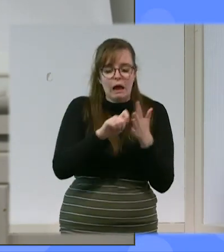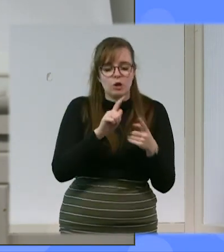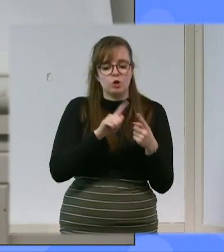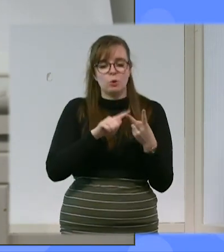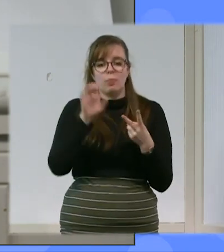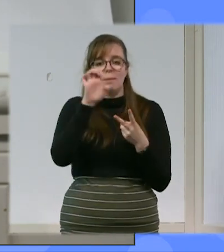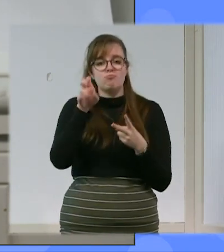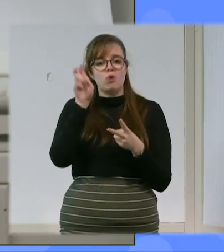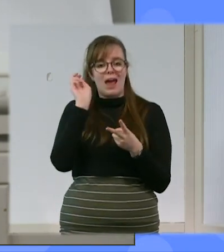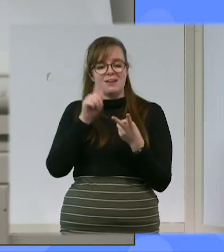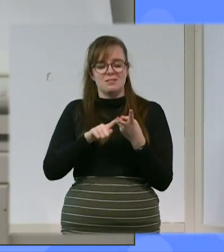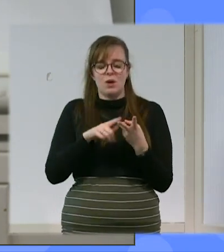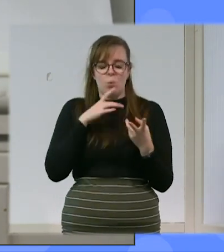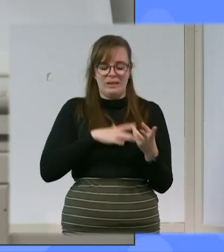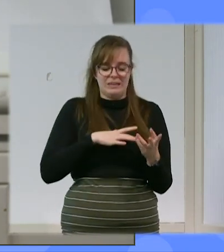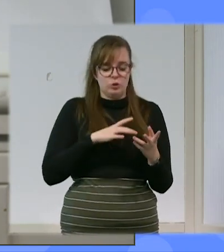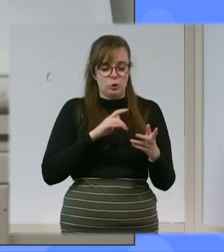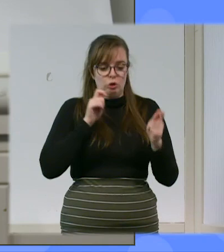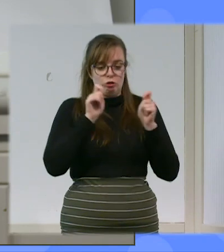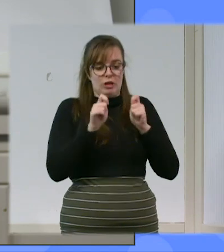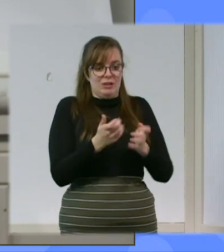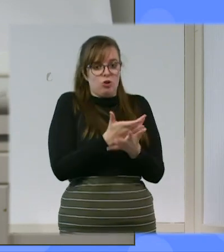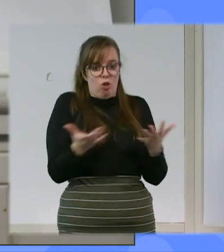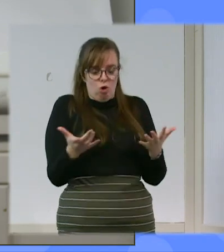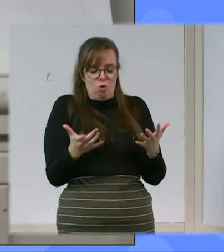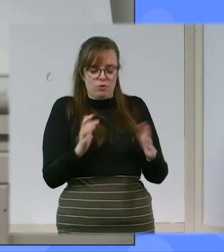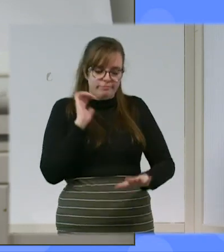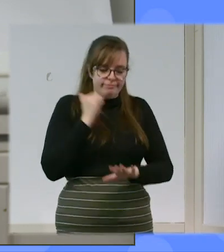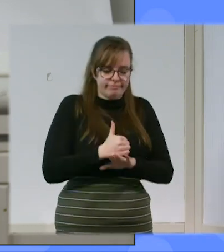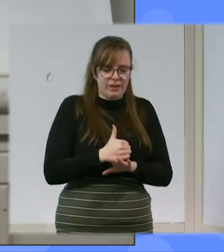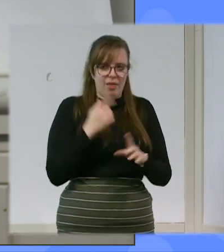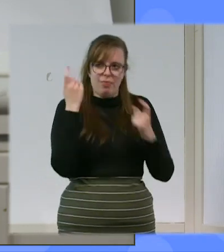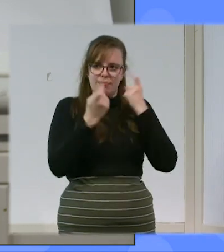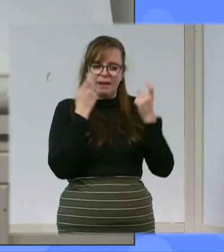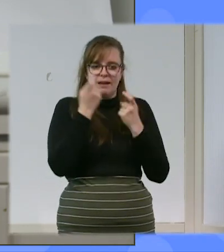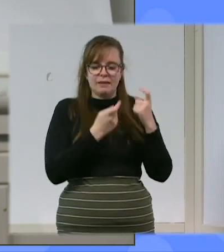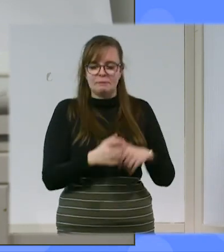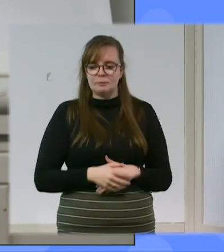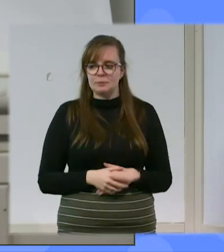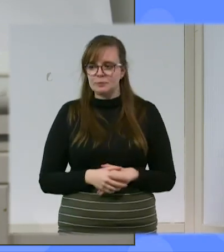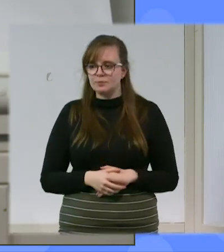be a need to reset a lot of that and to have a rethink but that is going to be a